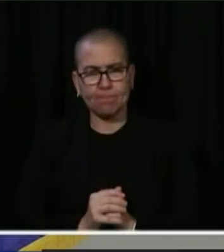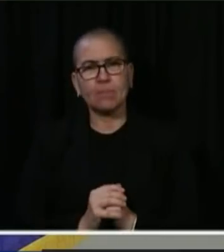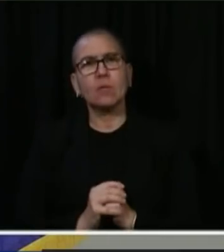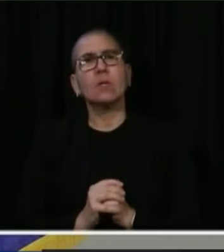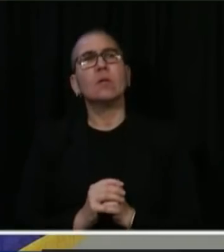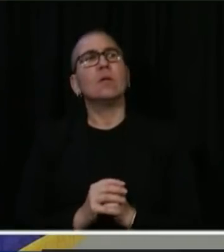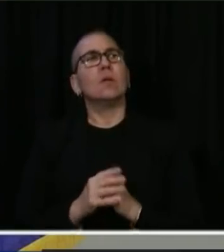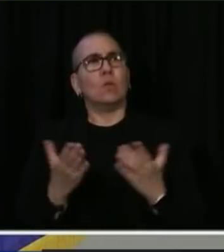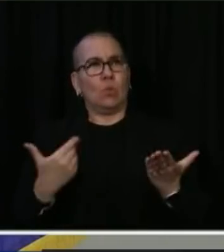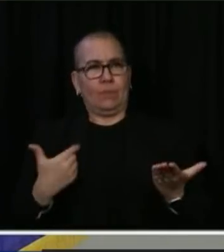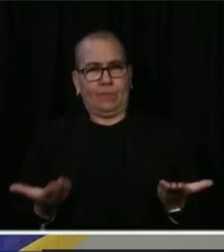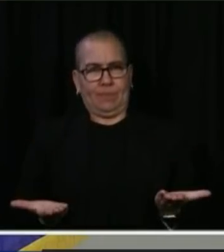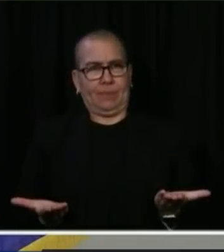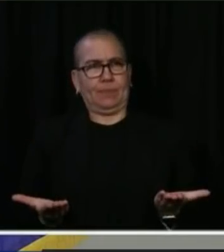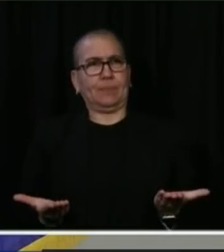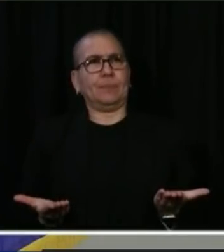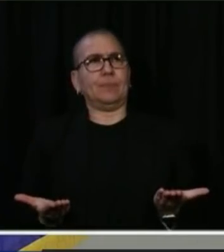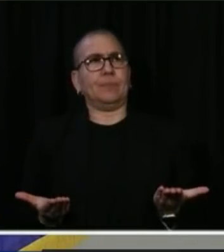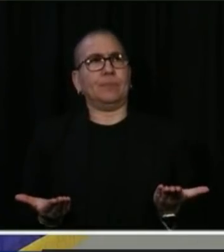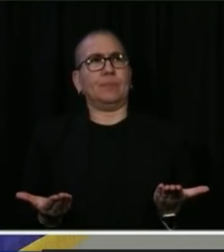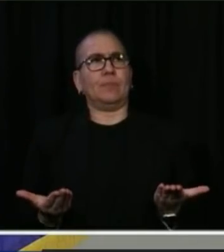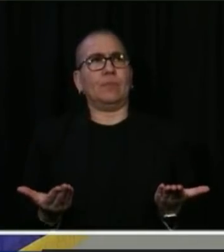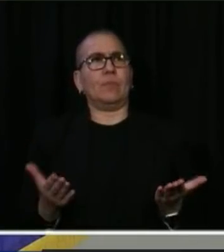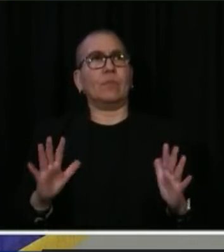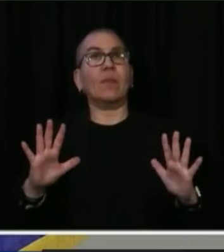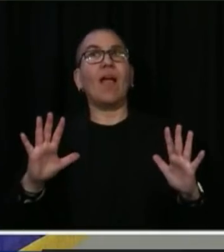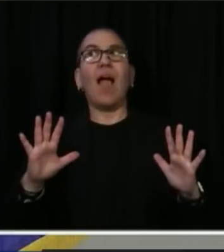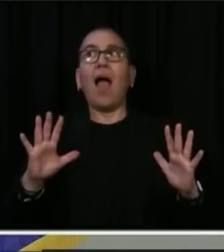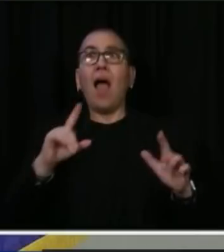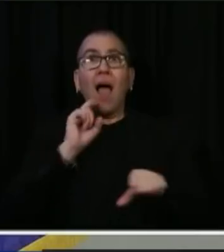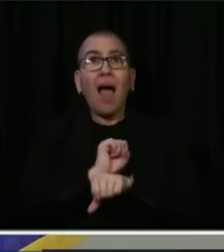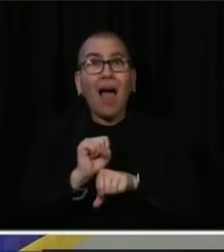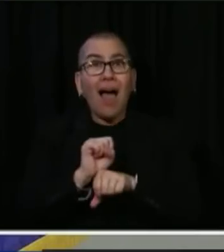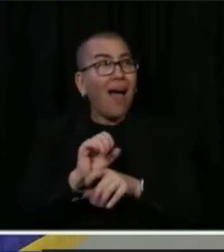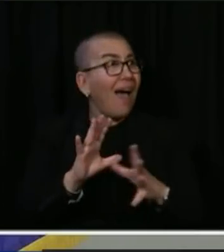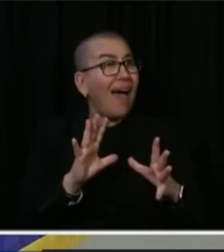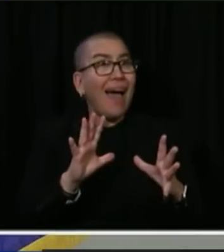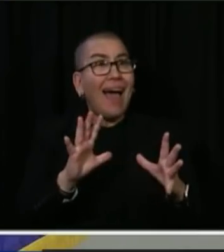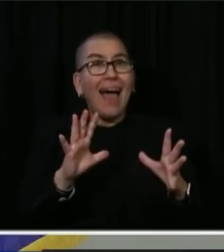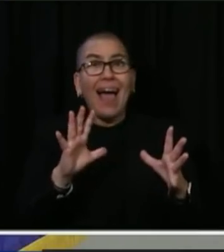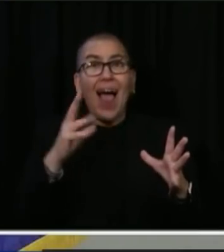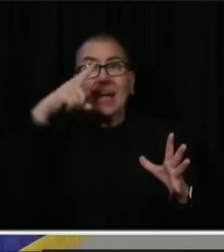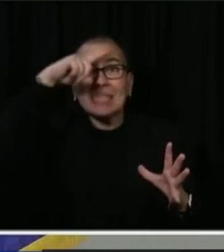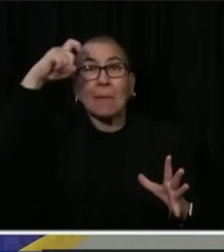LET'S WIN THIS THING AND RECOGNIZE THERE IS MUCH MORE WORK TO DO. TODAY, PAUSE FOR A MINUTE.